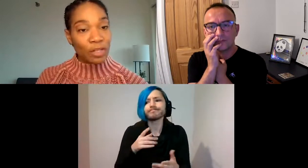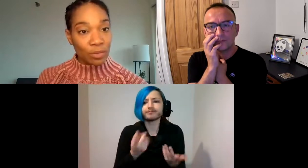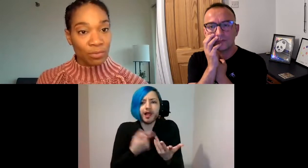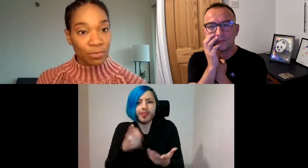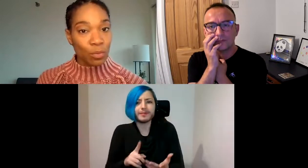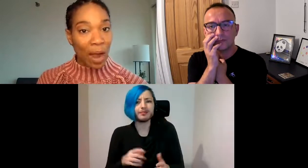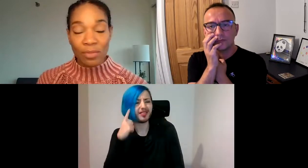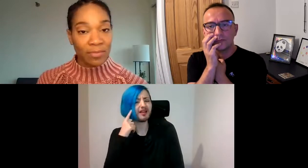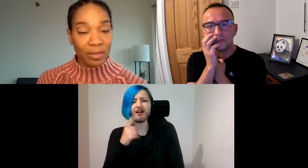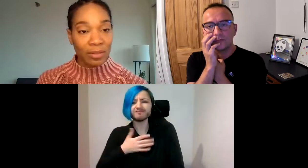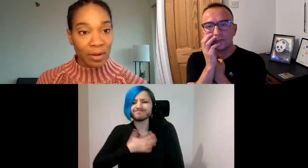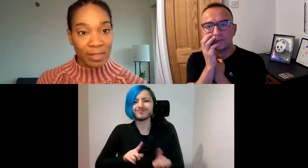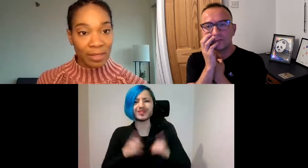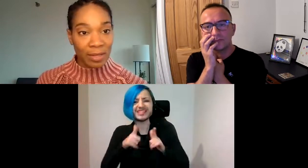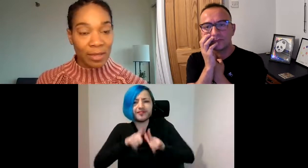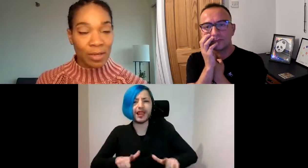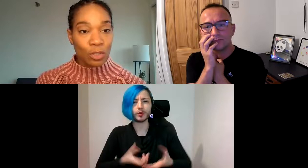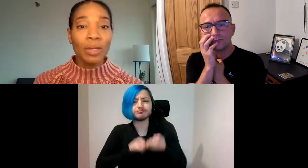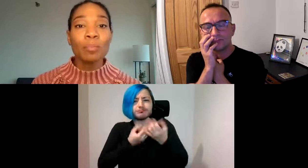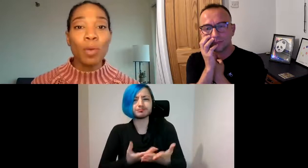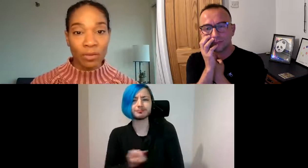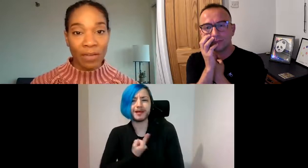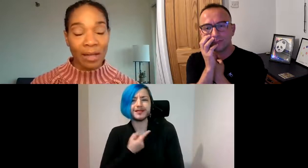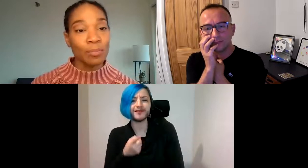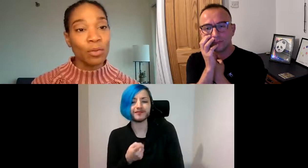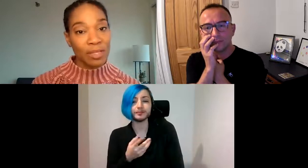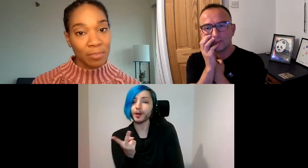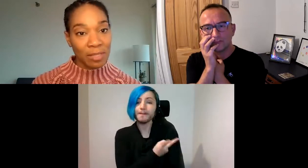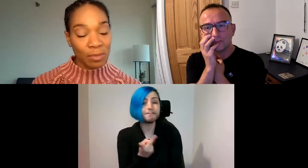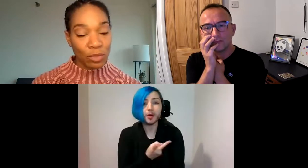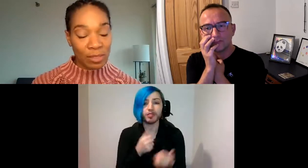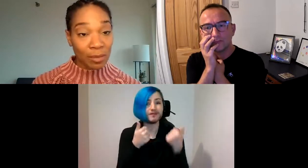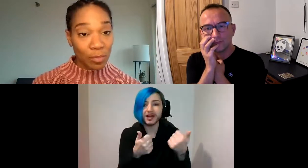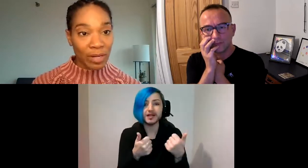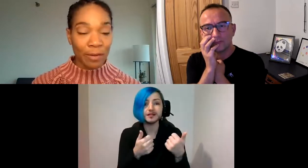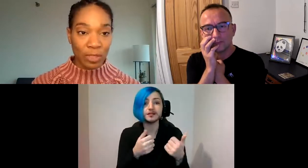conversation, it's not just one right narrative all our narratives are right.